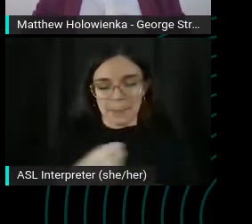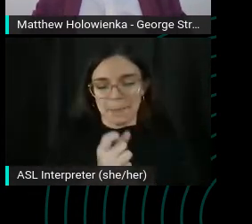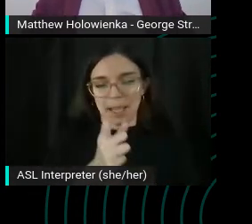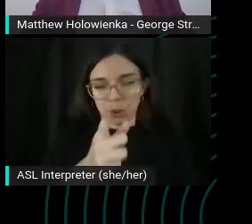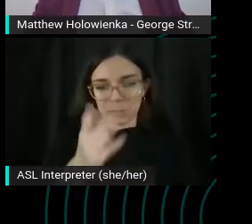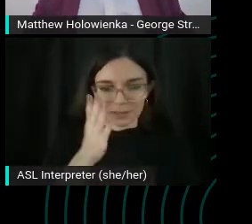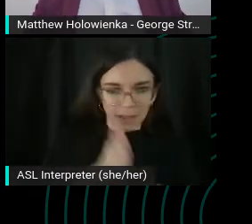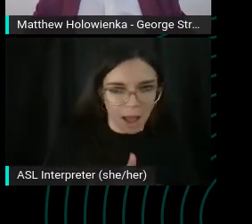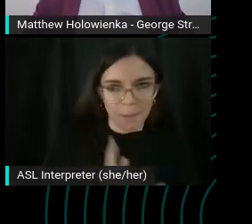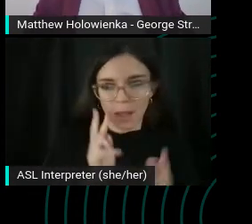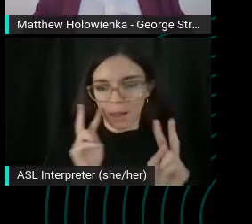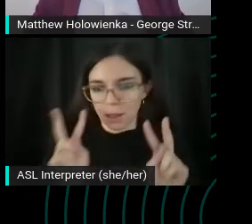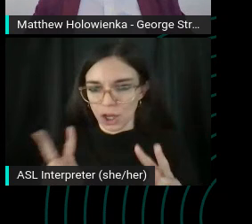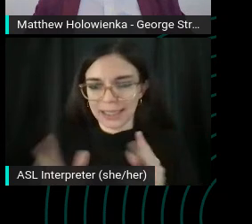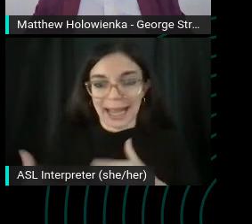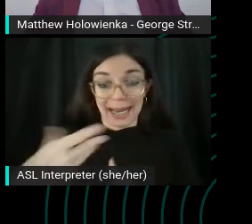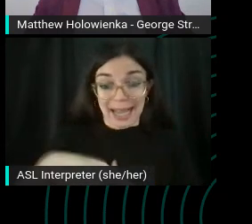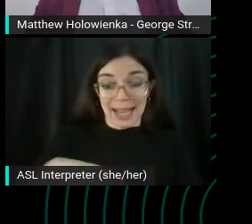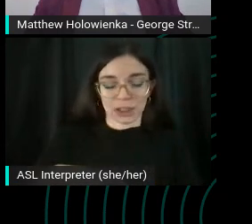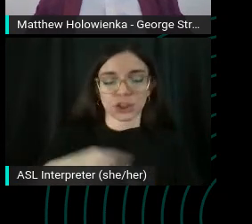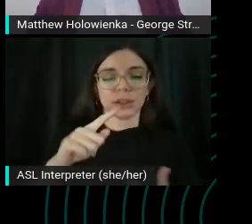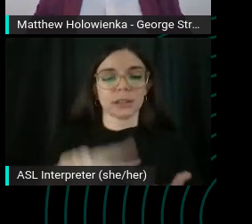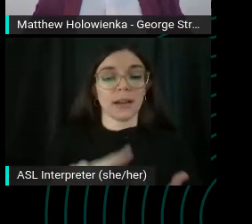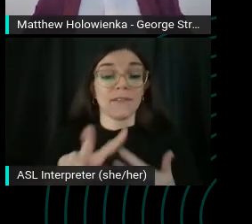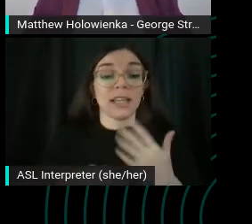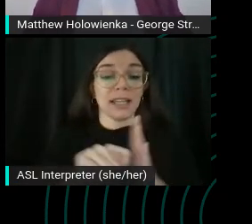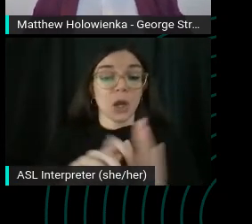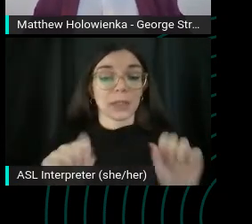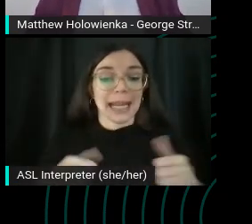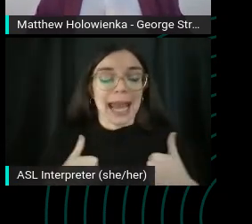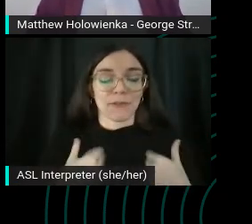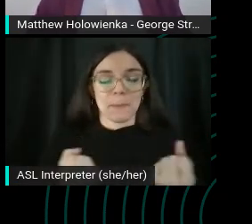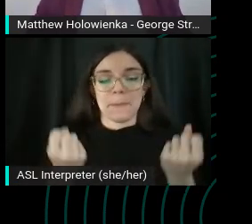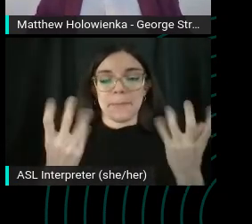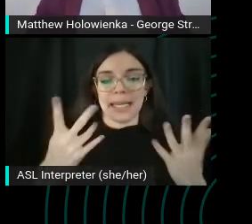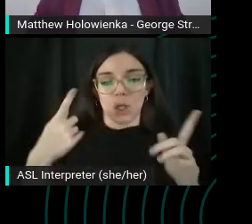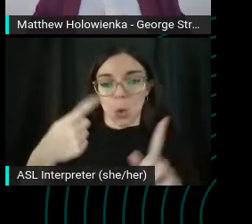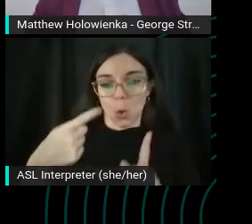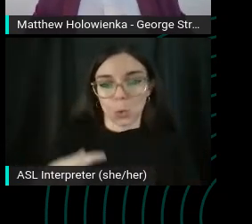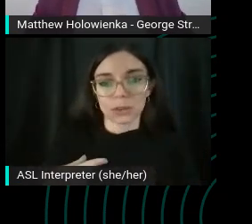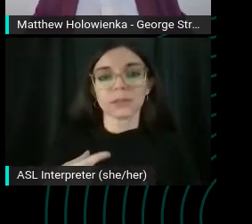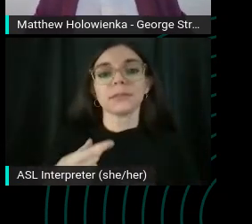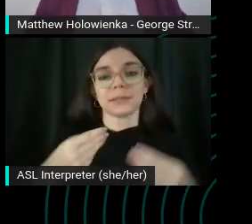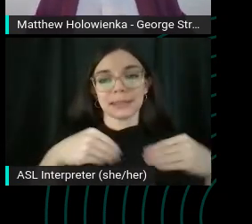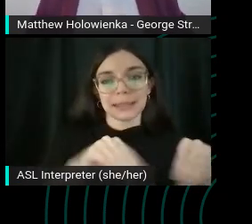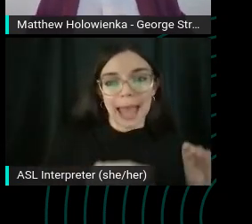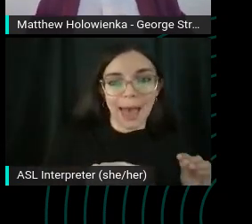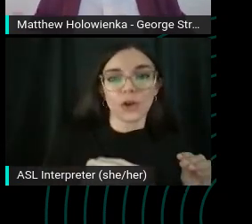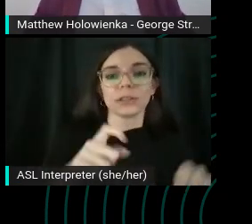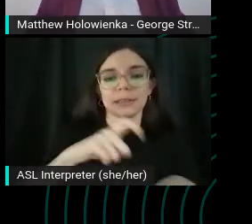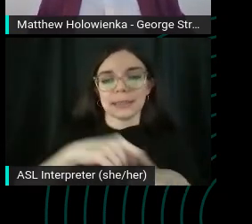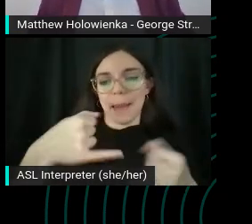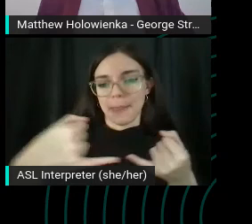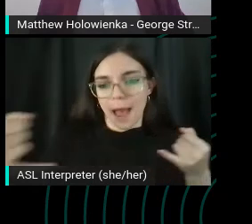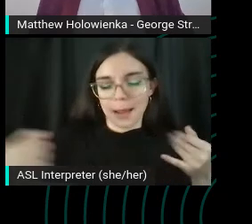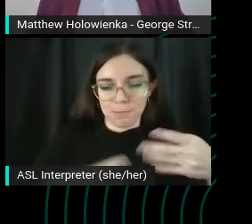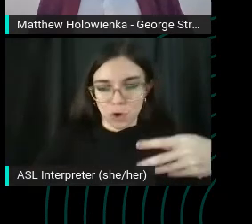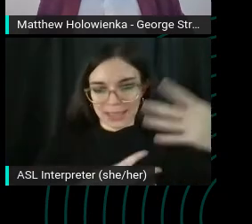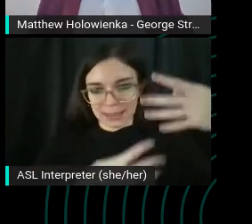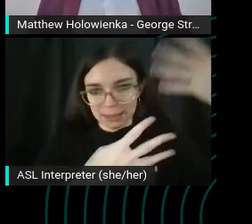Mixed video can have many goals: sales, engagements, timeline presence. Just because maybe a video is not driving a ton of ticket sales,